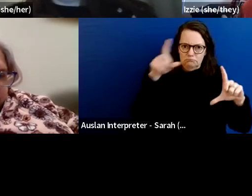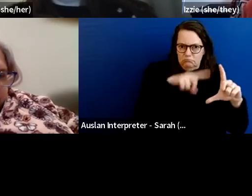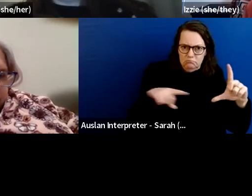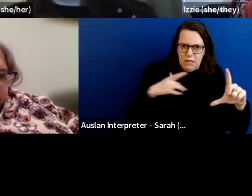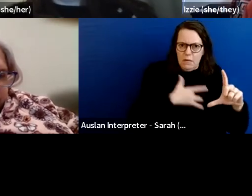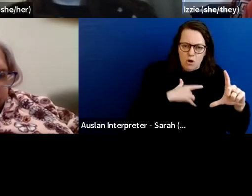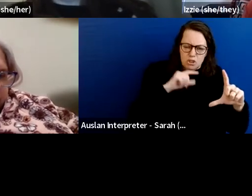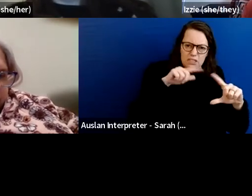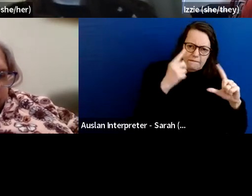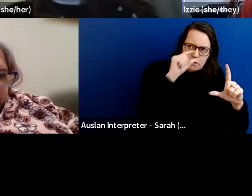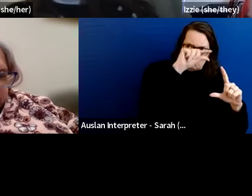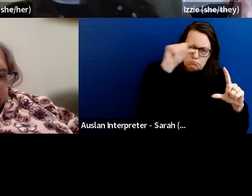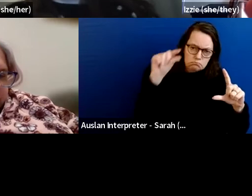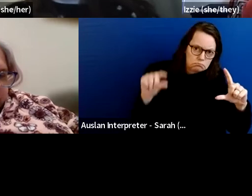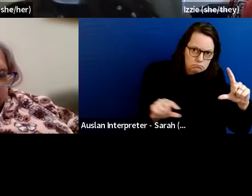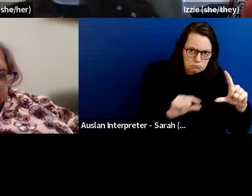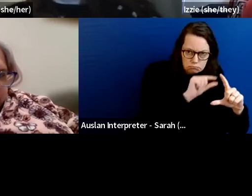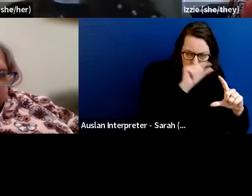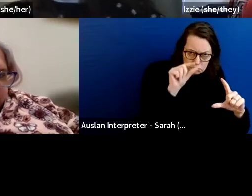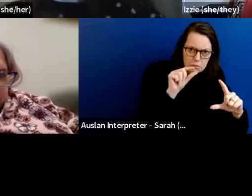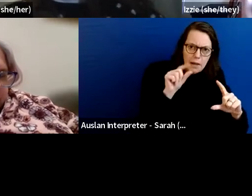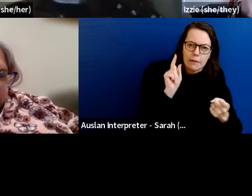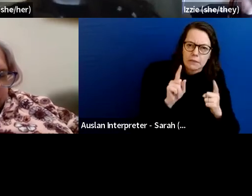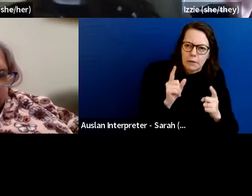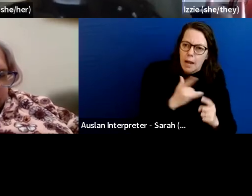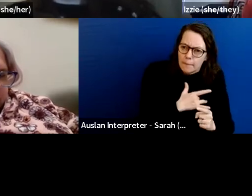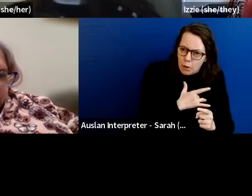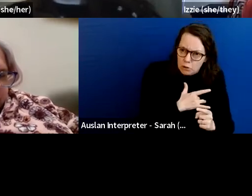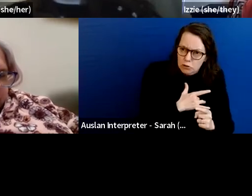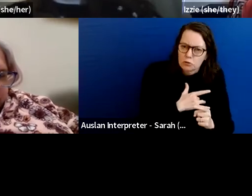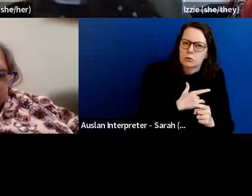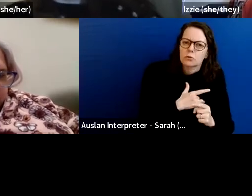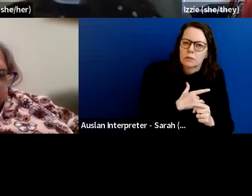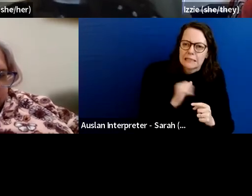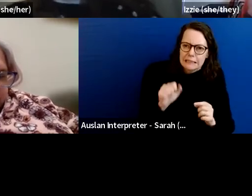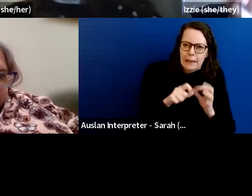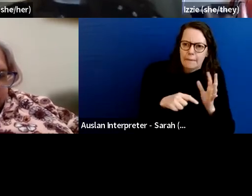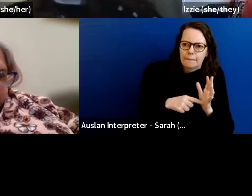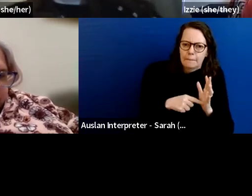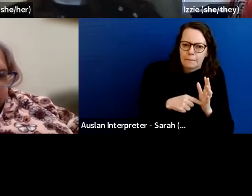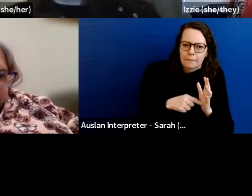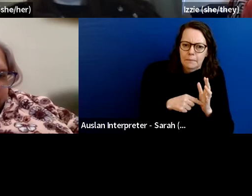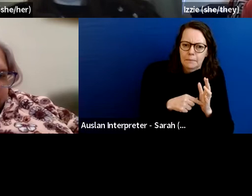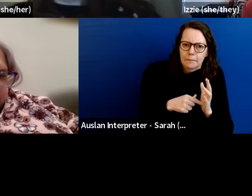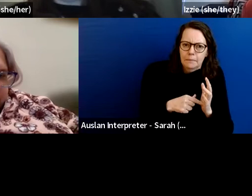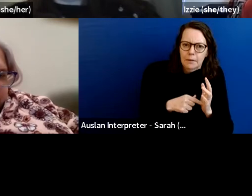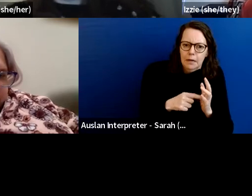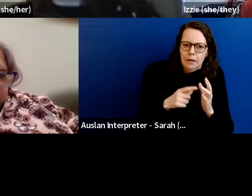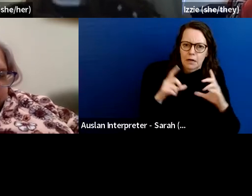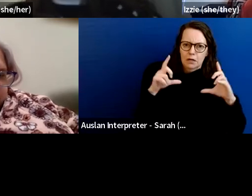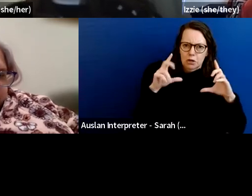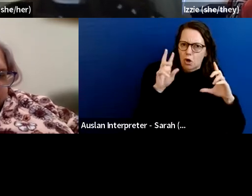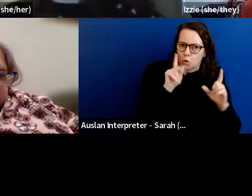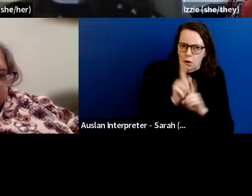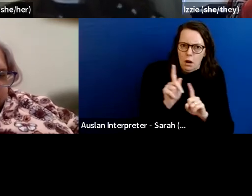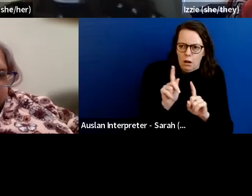But there's some expansions on that where it's not just the emotions, it's also you know what that looks like on the outer sort of circle so.